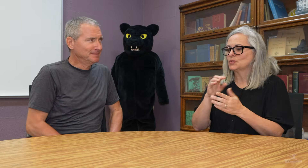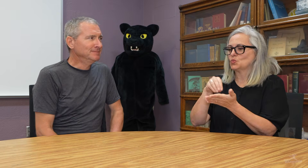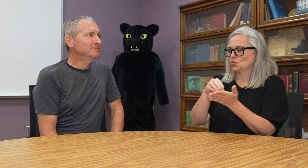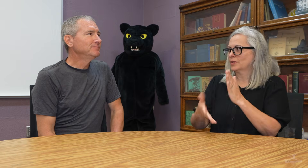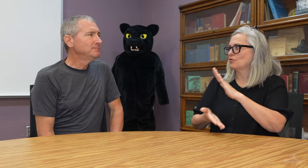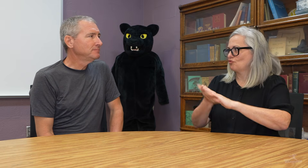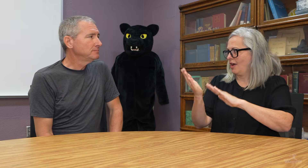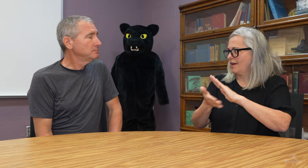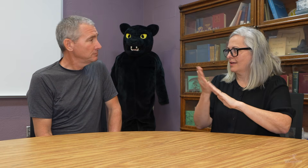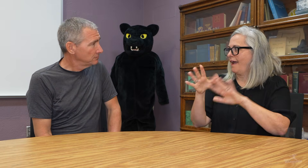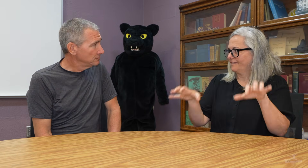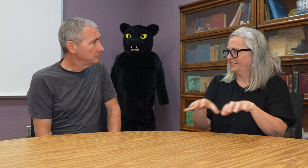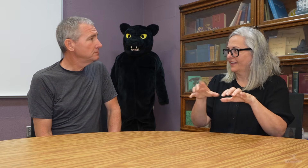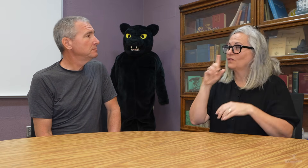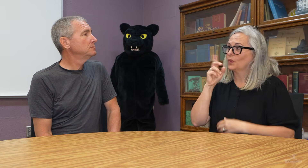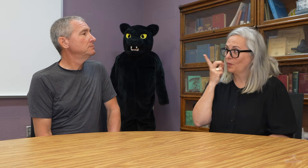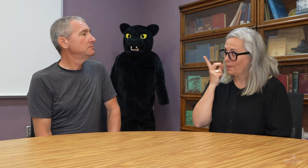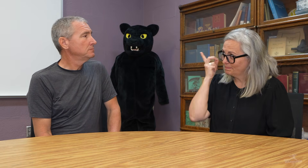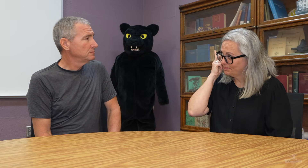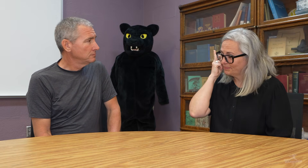It’s a student-run activity in the dorm.